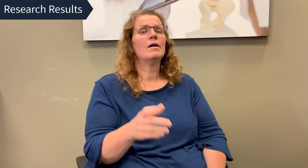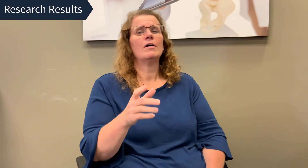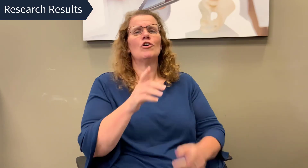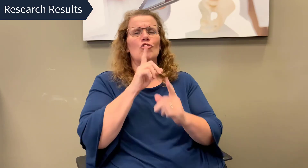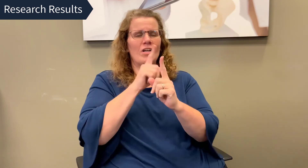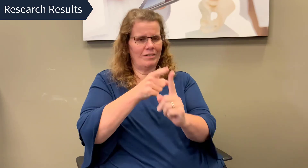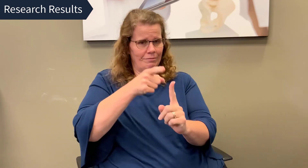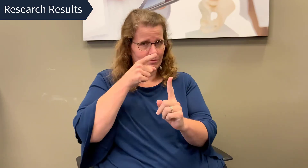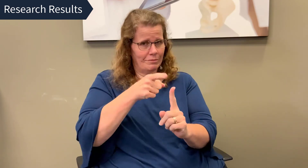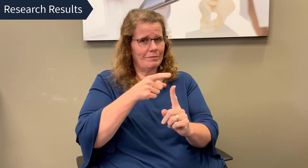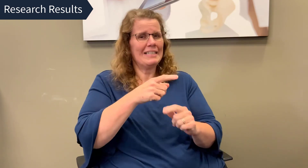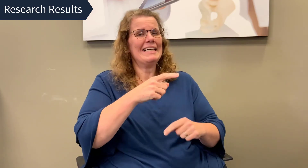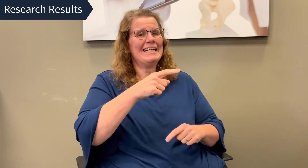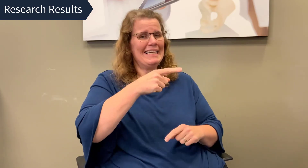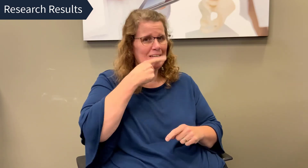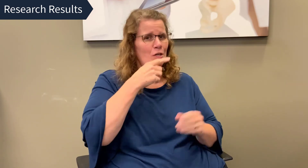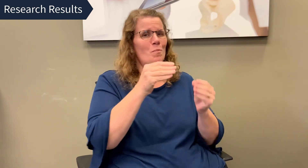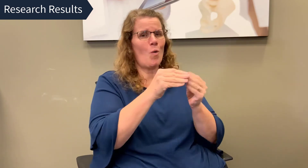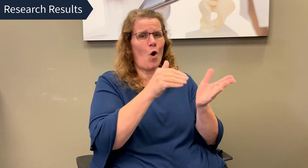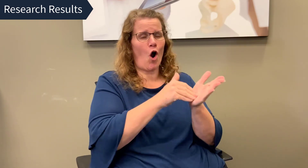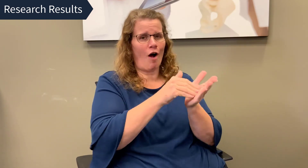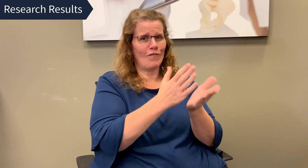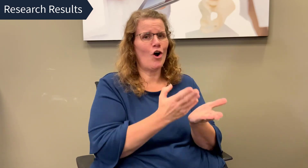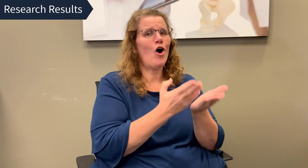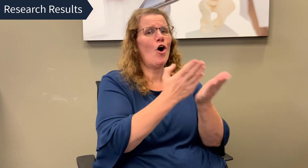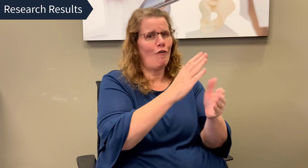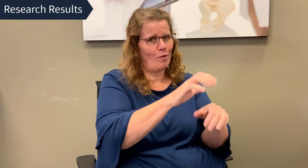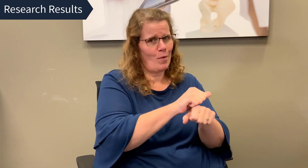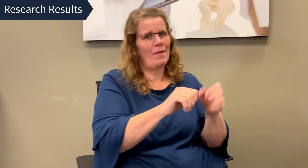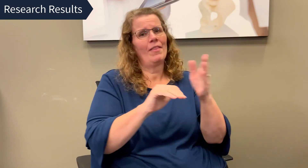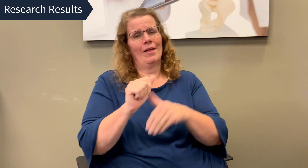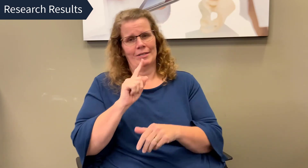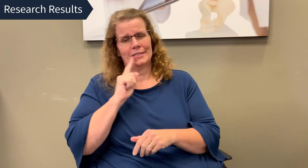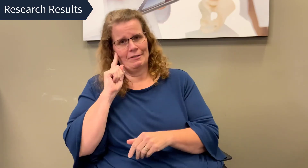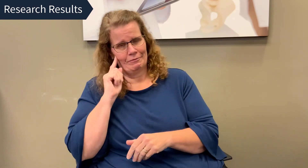The most significant finding was that simulated patients who could hear were